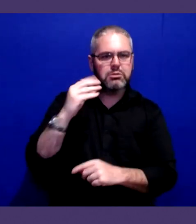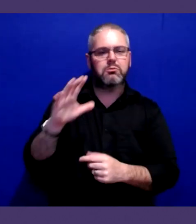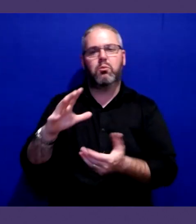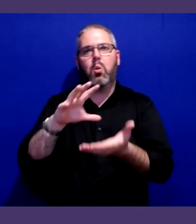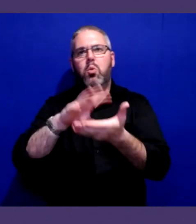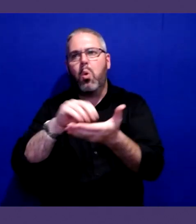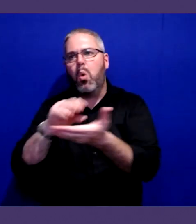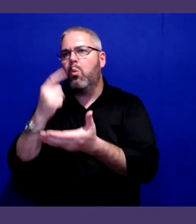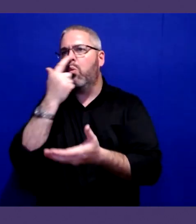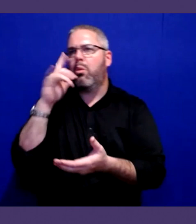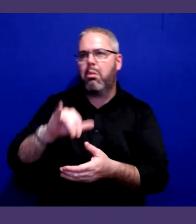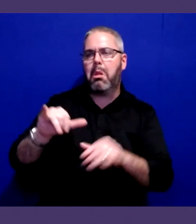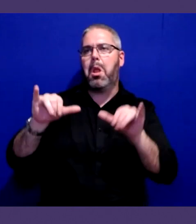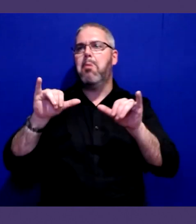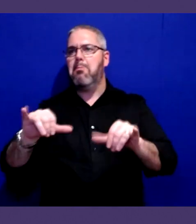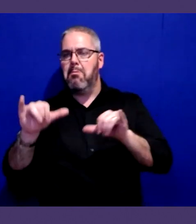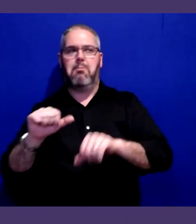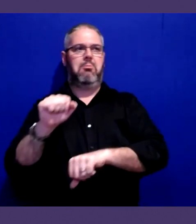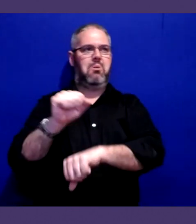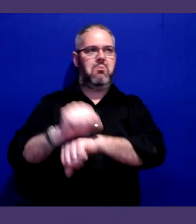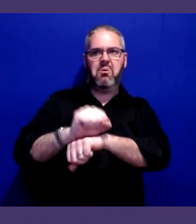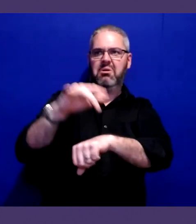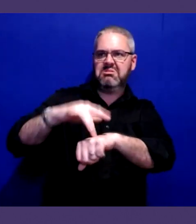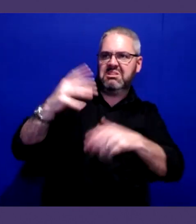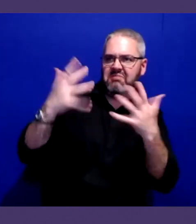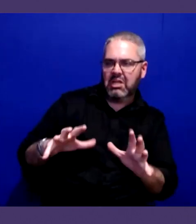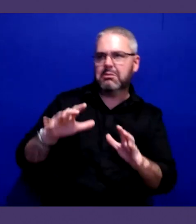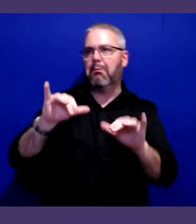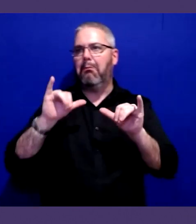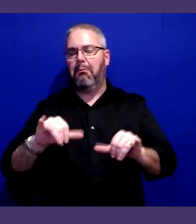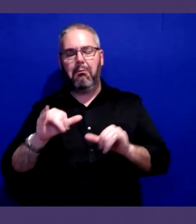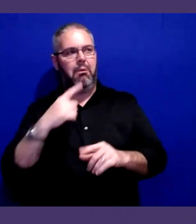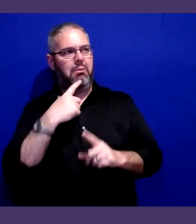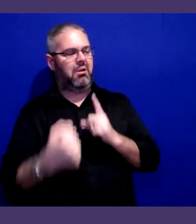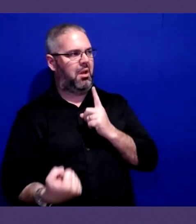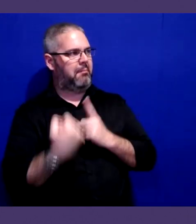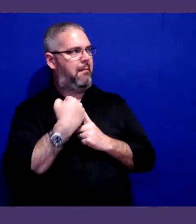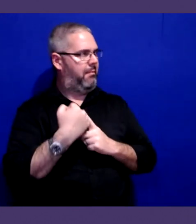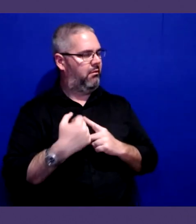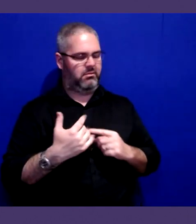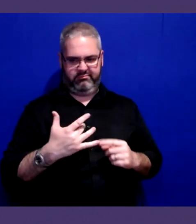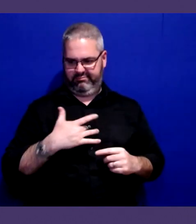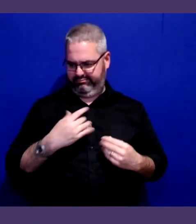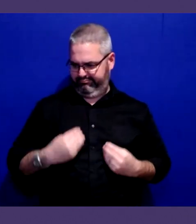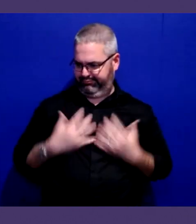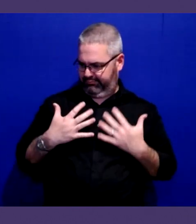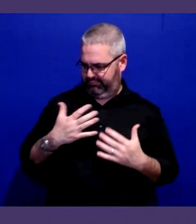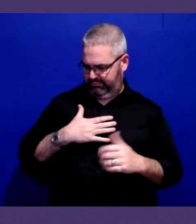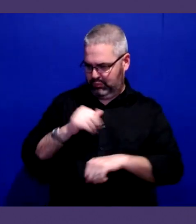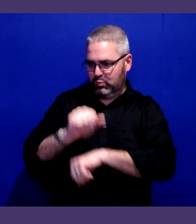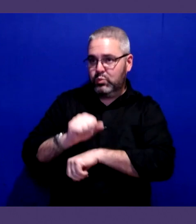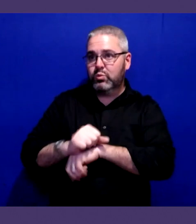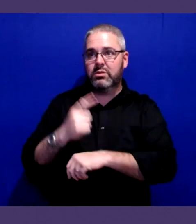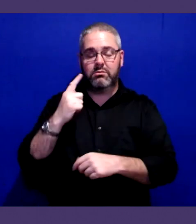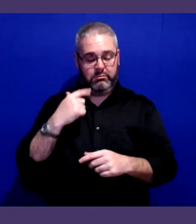these spaces and the impact it's had on the work they're doing now as interns and students, and what they think that will look